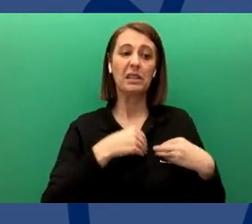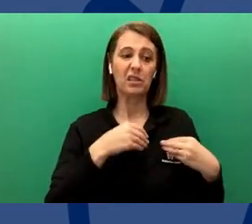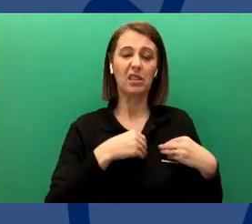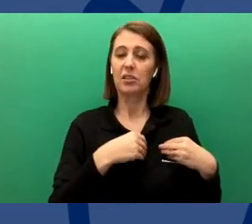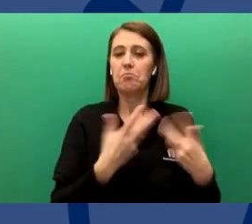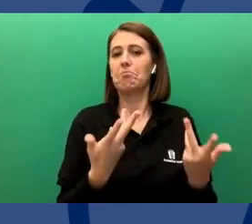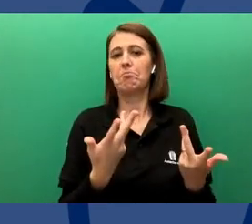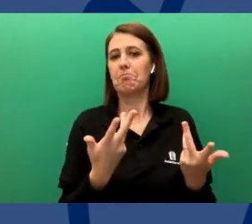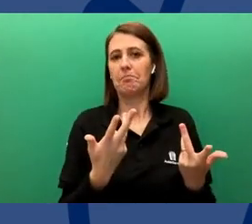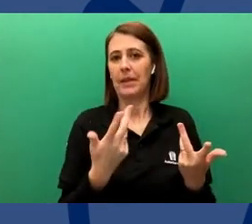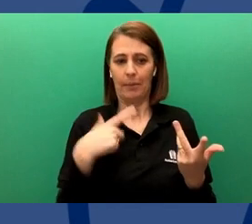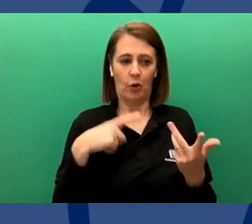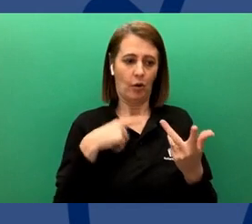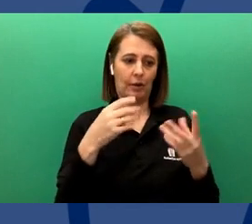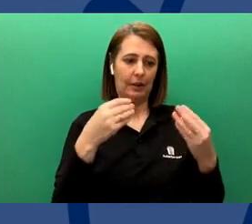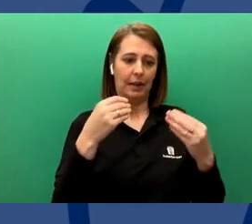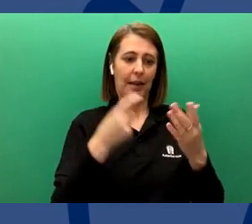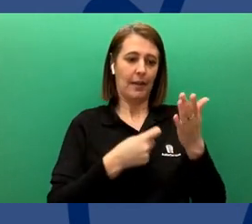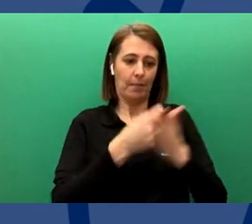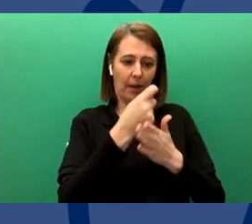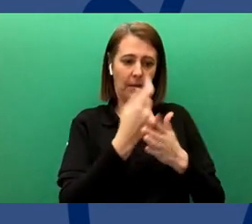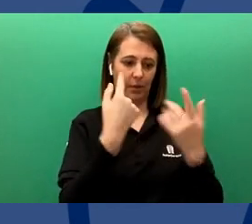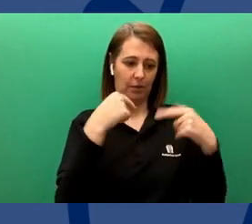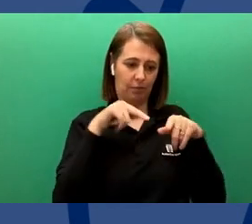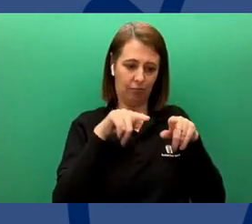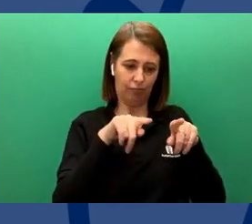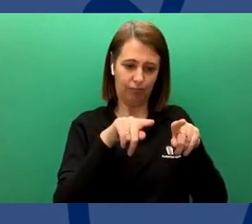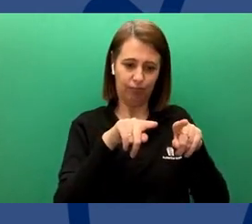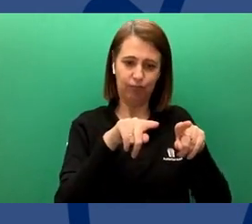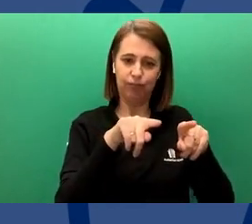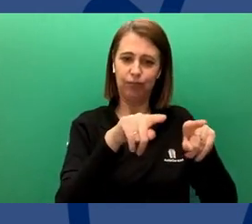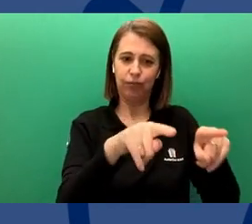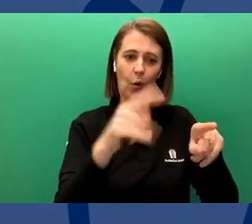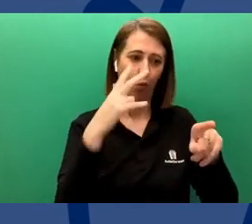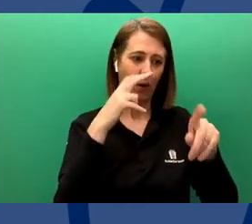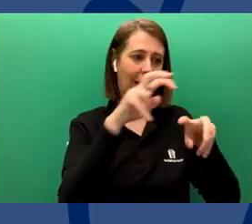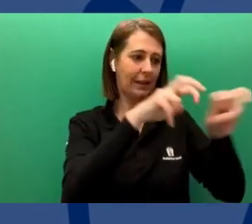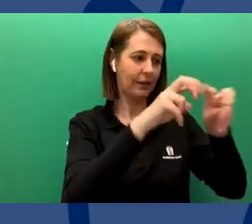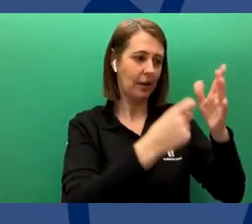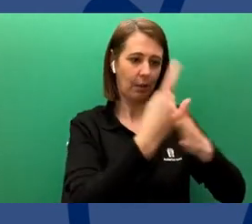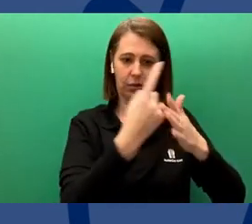are aligned, can be accounted for in line with when the activity is occurring. If activity